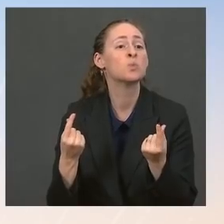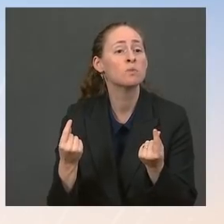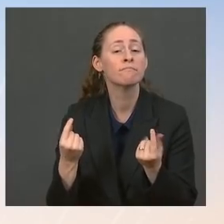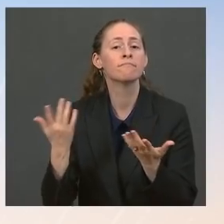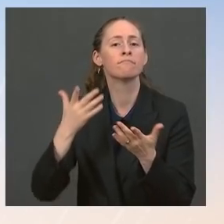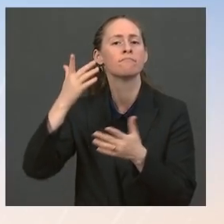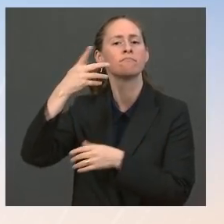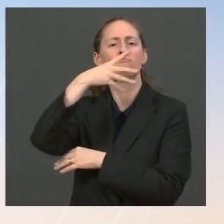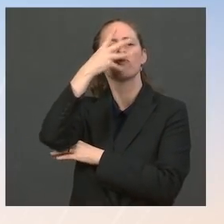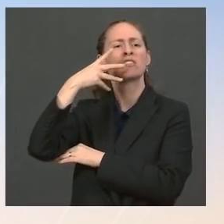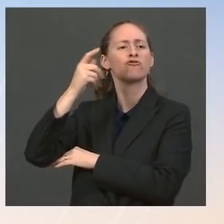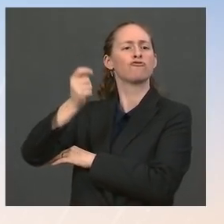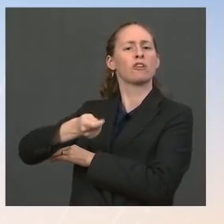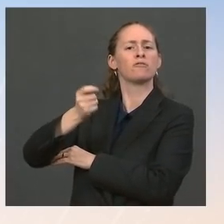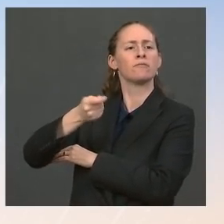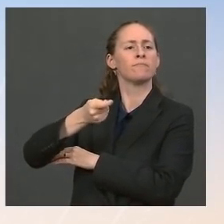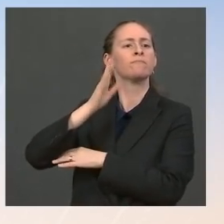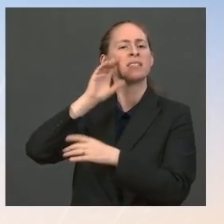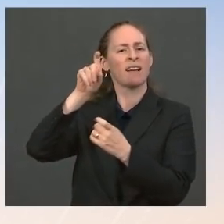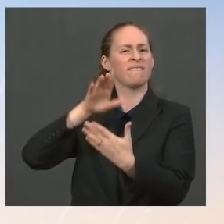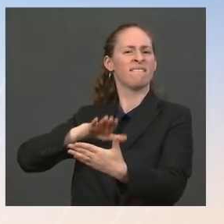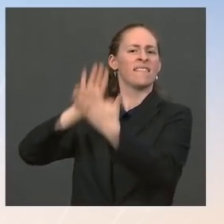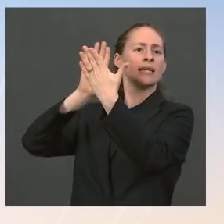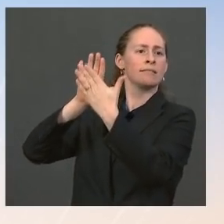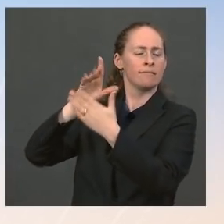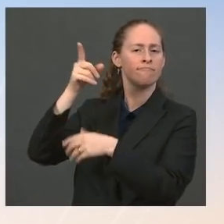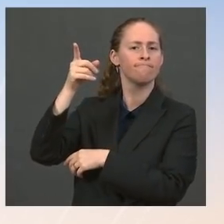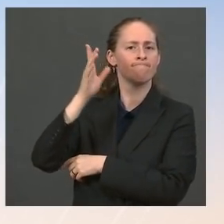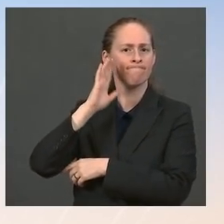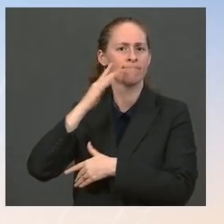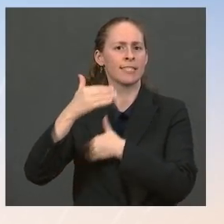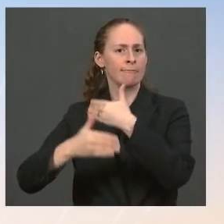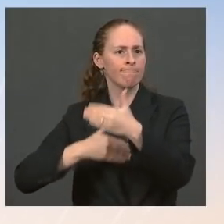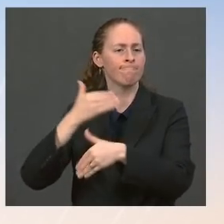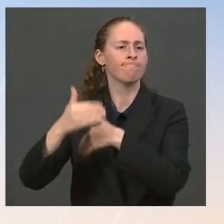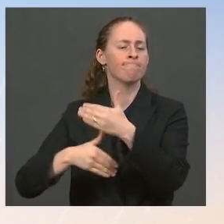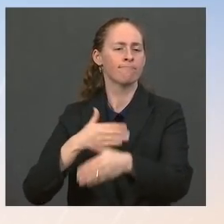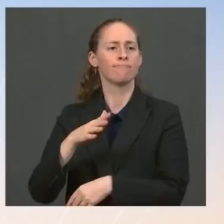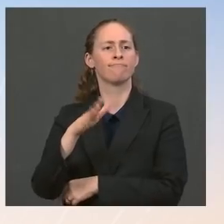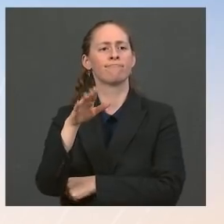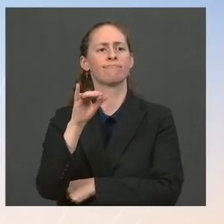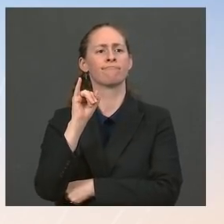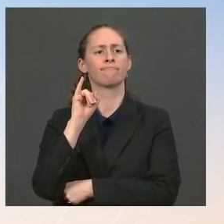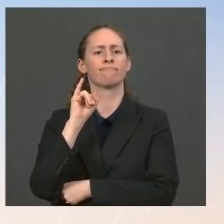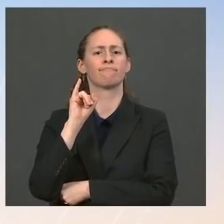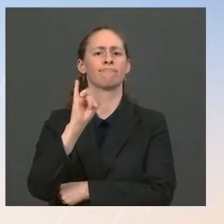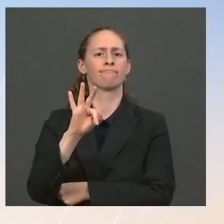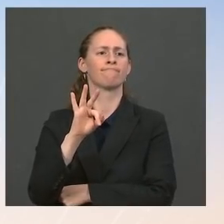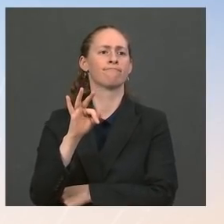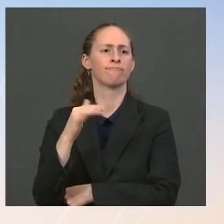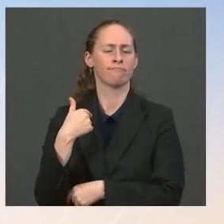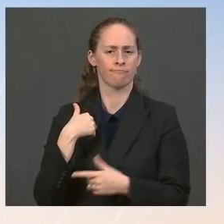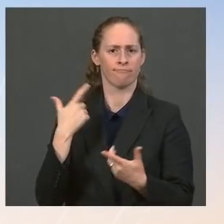in an immigration court. If they make a claim that they have a basis under law